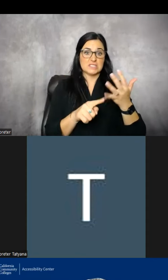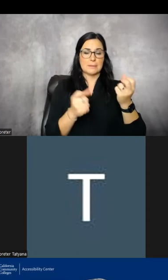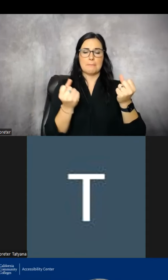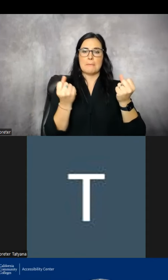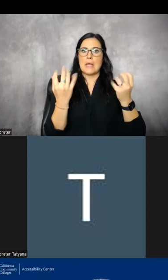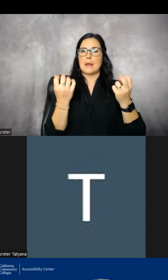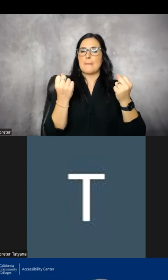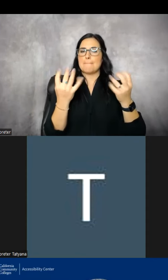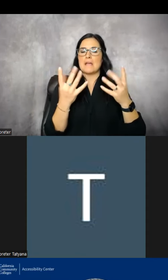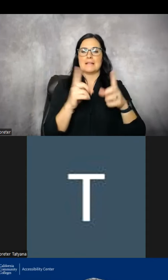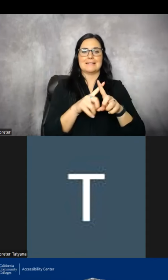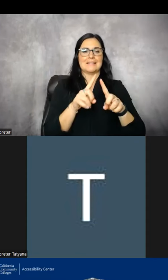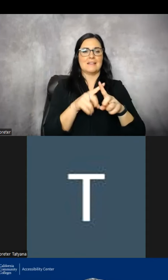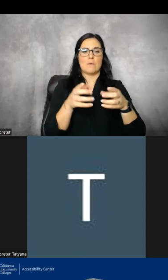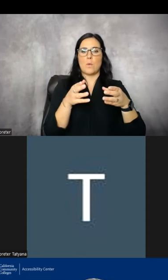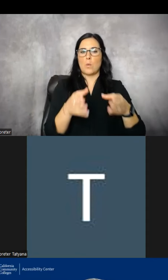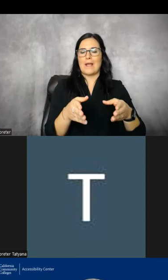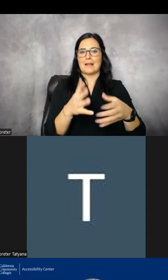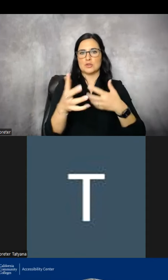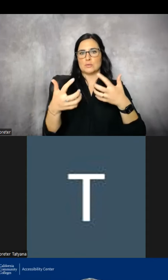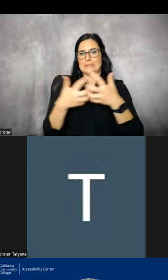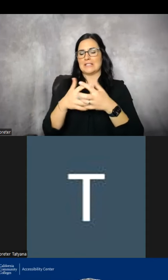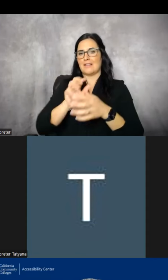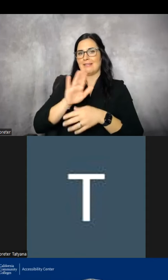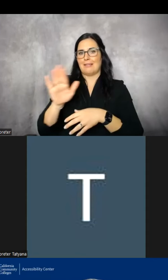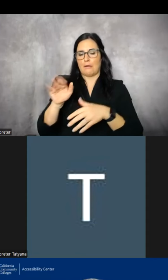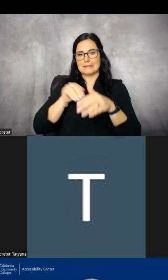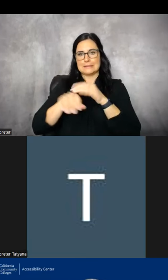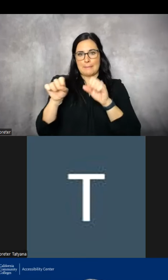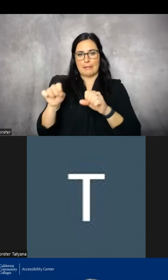number of ways to fail accessibility. We have the same for authoring.